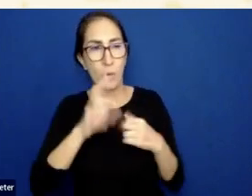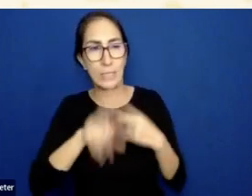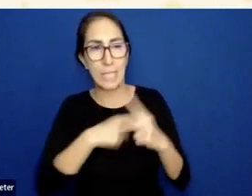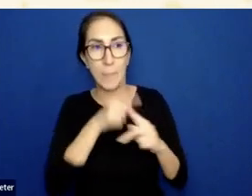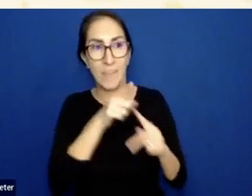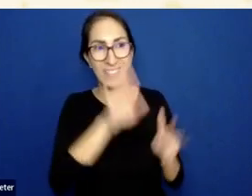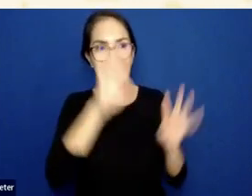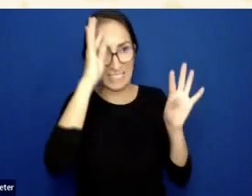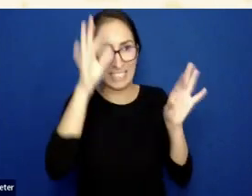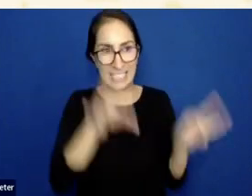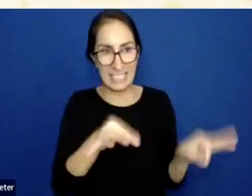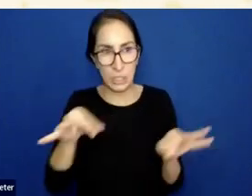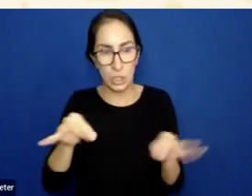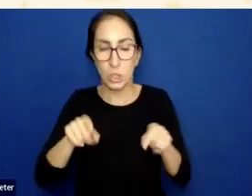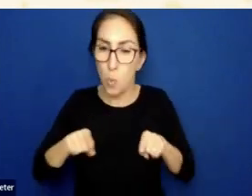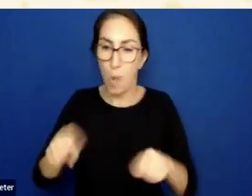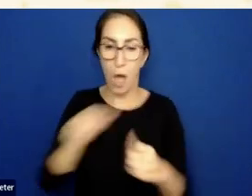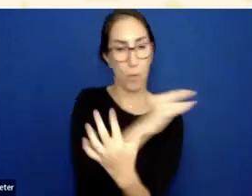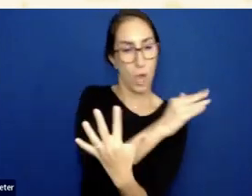when we are creating visualizations?